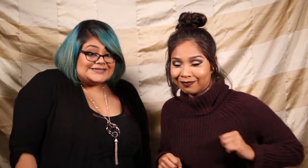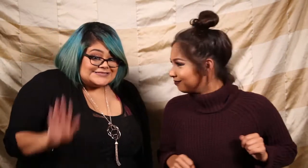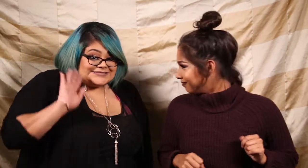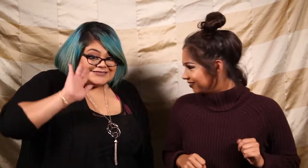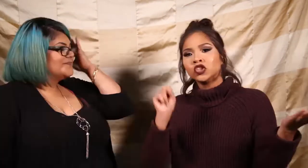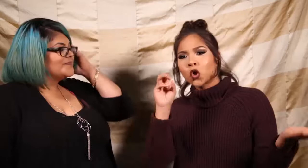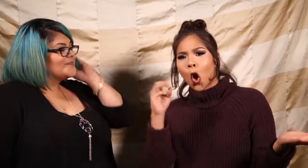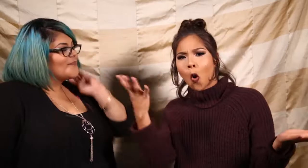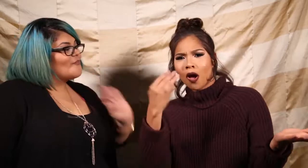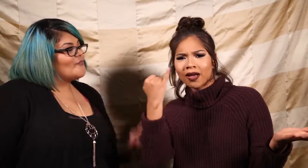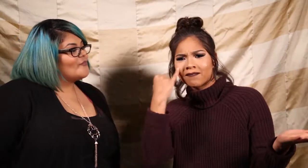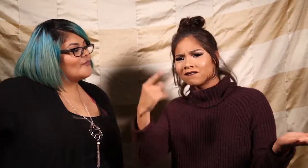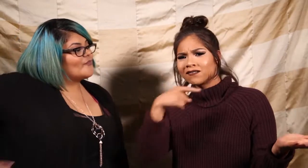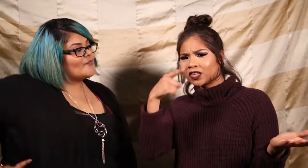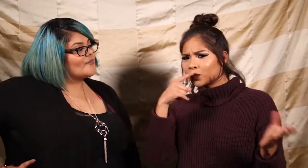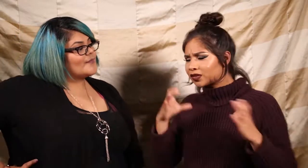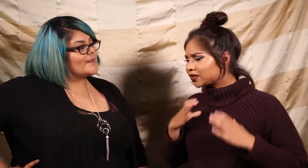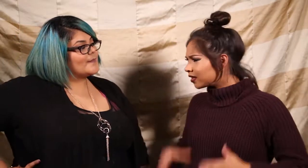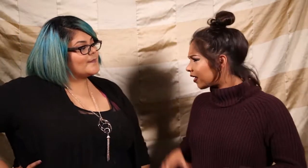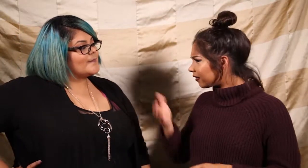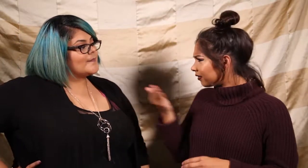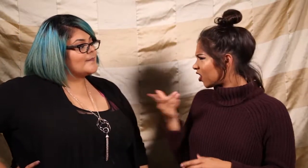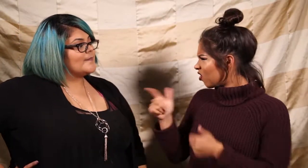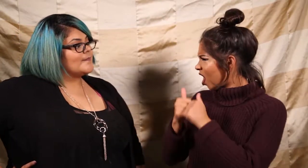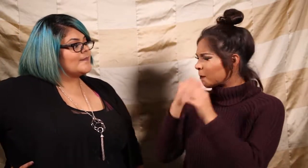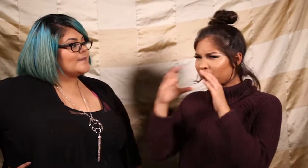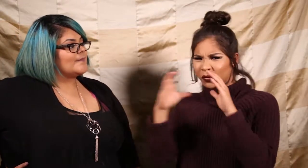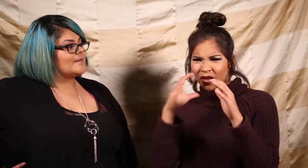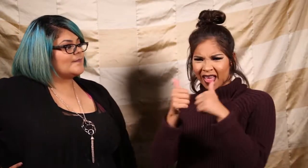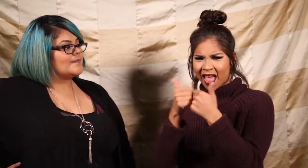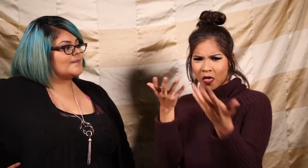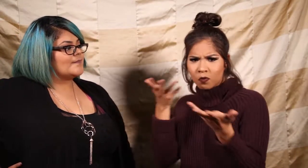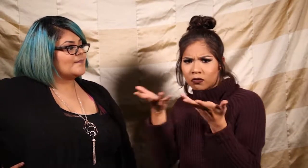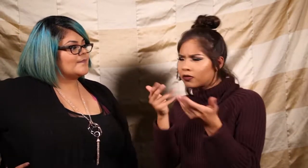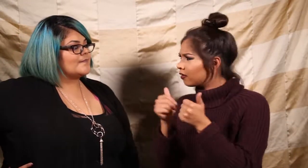SO what is hearing client hired you..so how do you communicate?